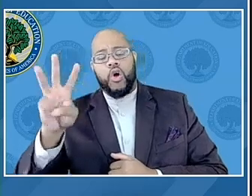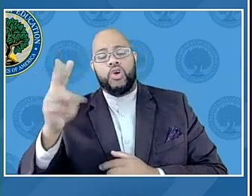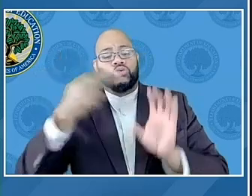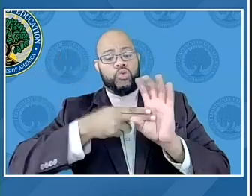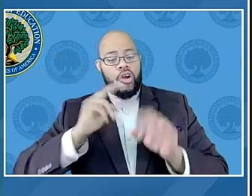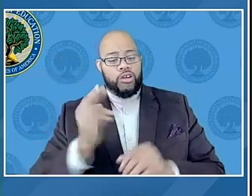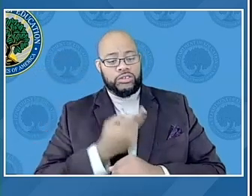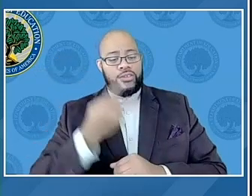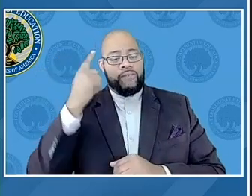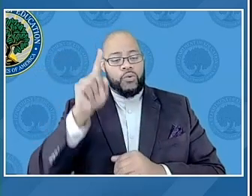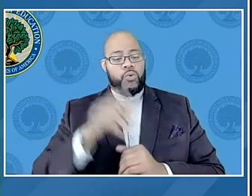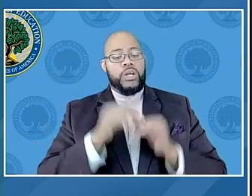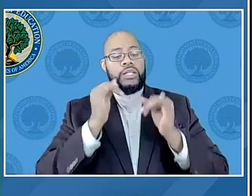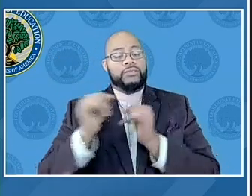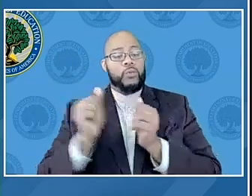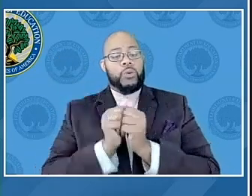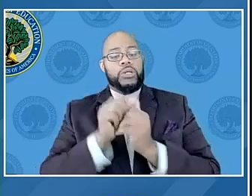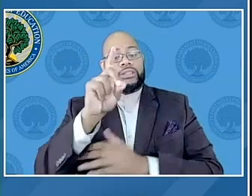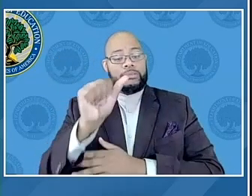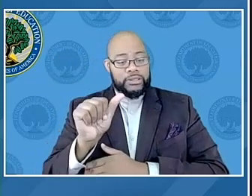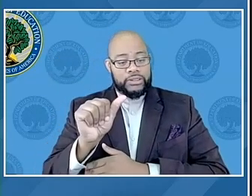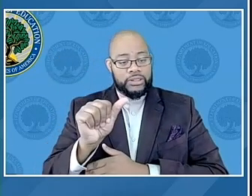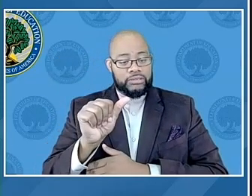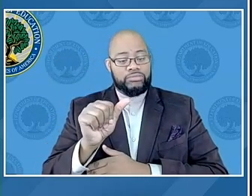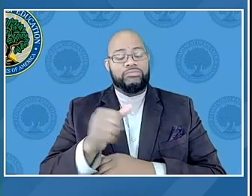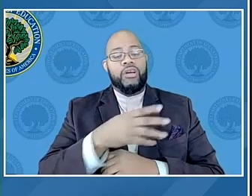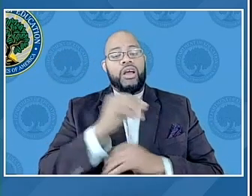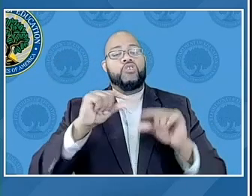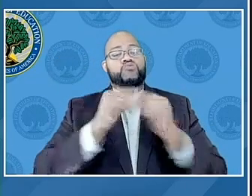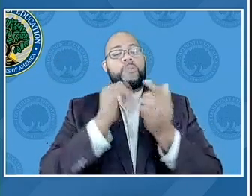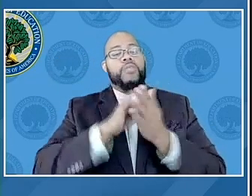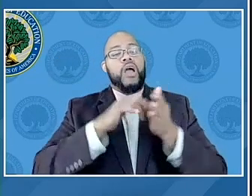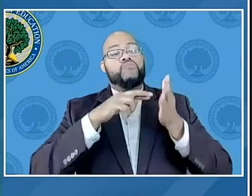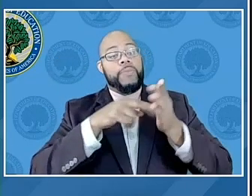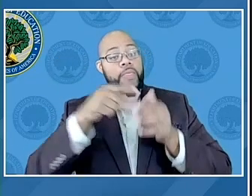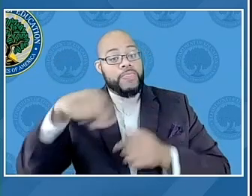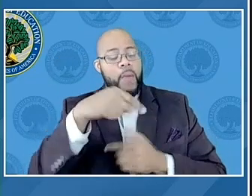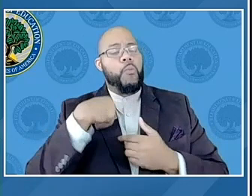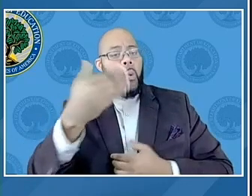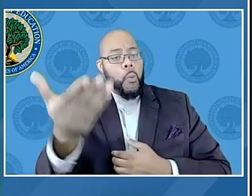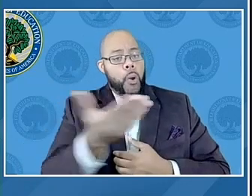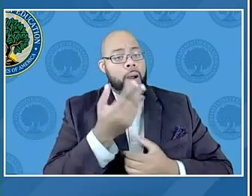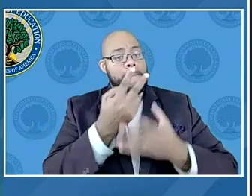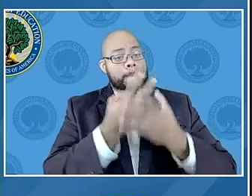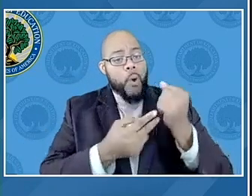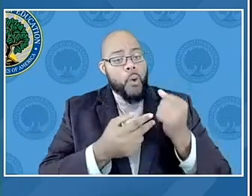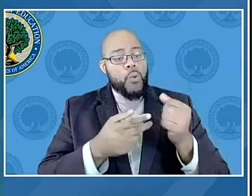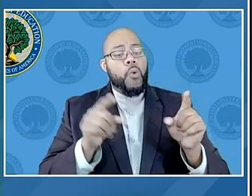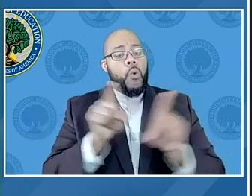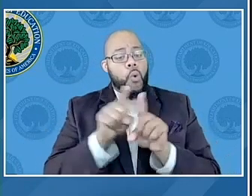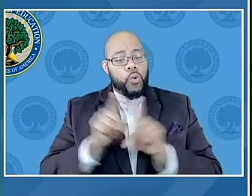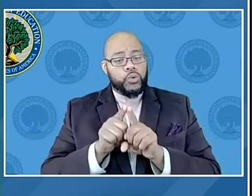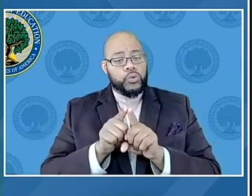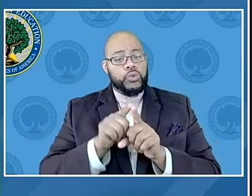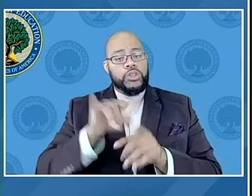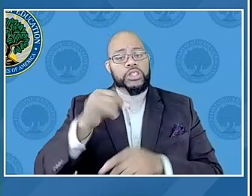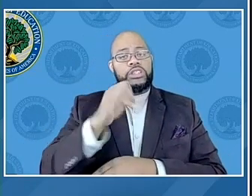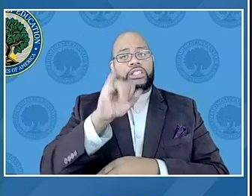individuals with disability and groups that represent them. We welcome you as well as Jessica's alternate, Ed Boltz, has